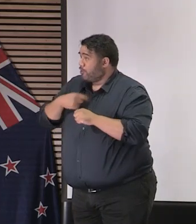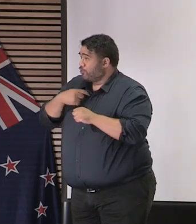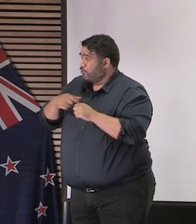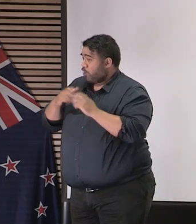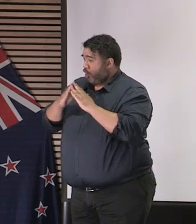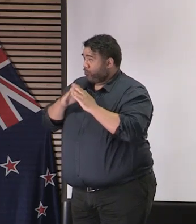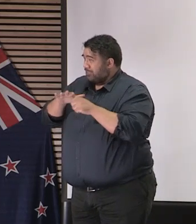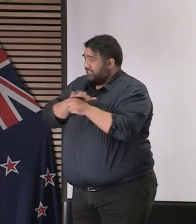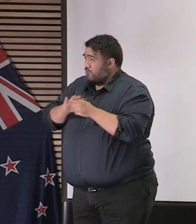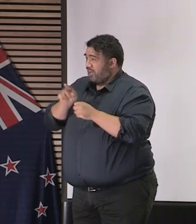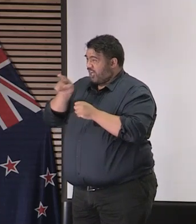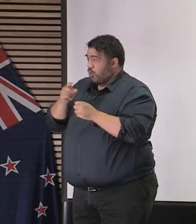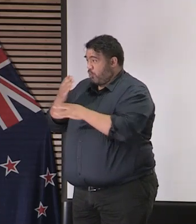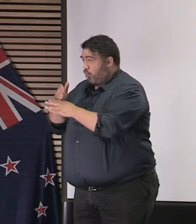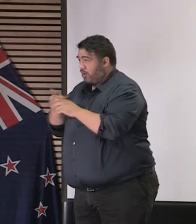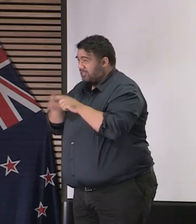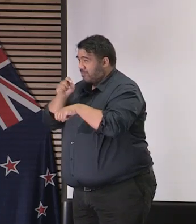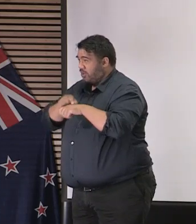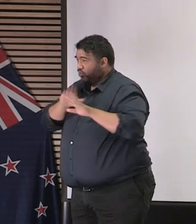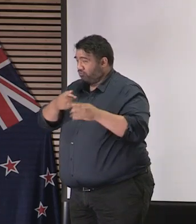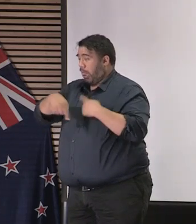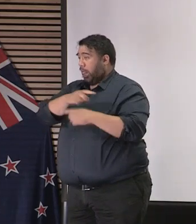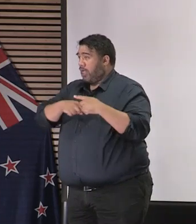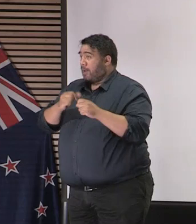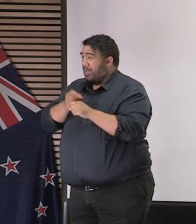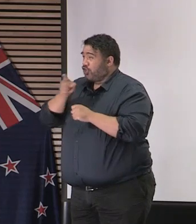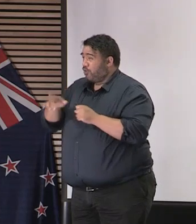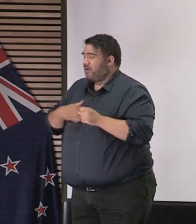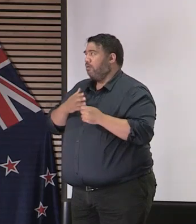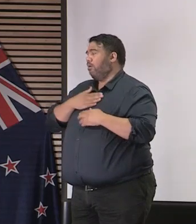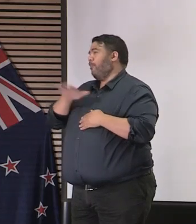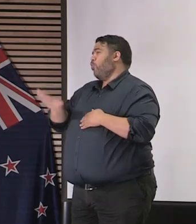support. On your personal situation, how are you juggling having